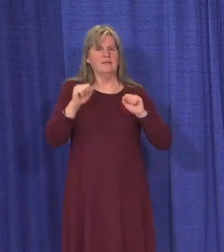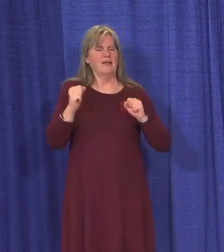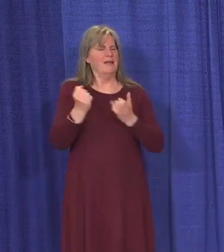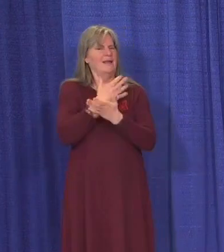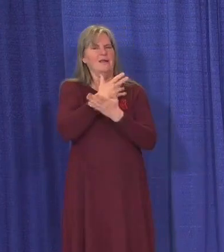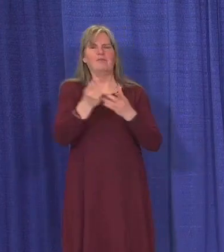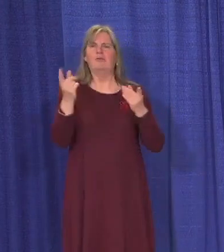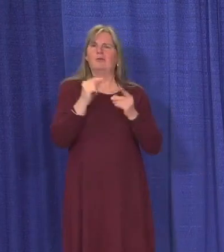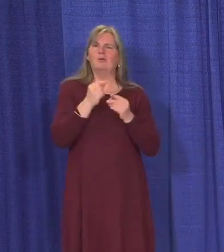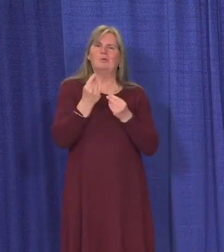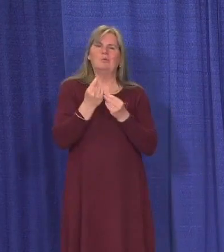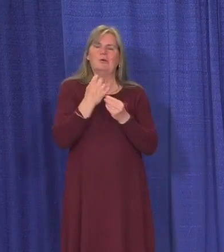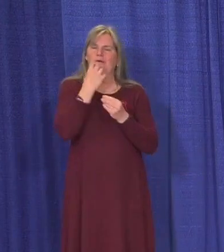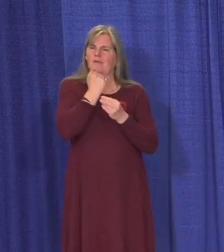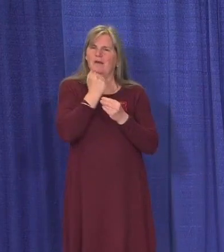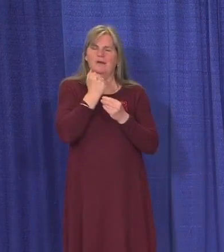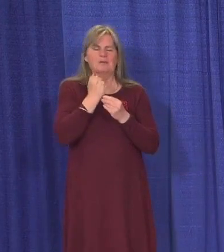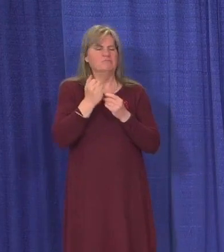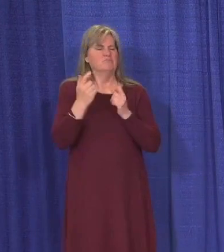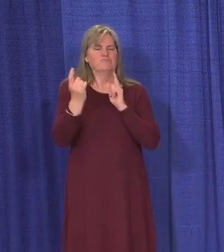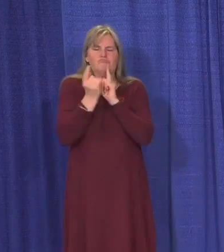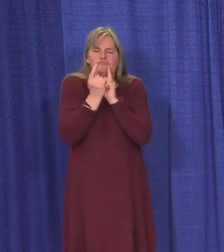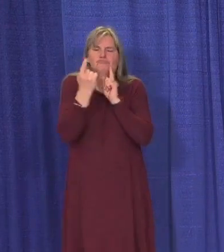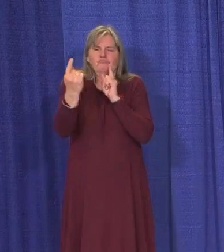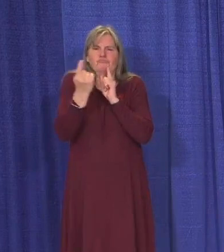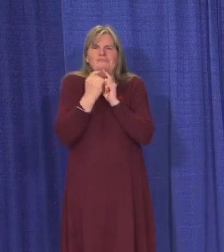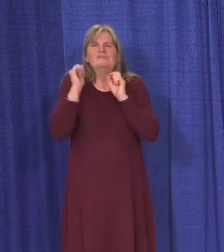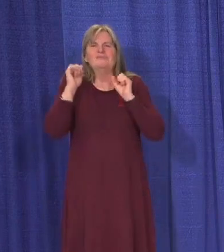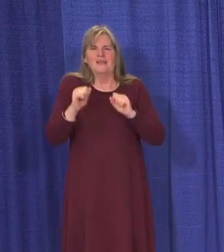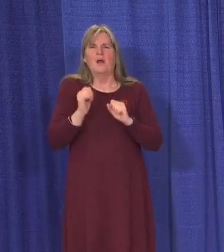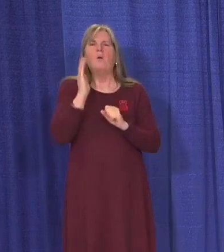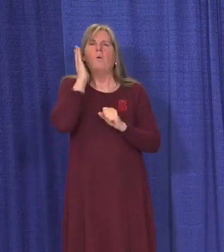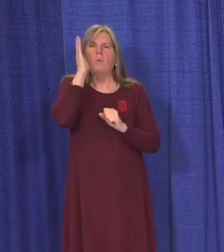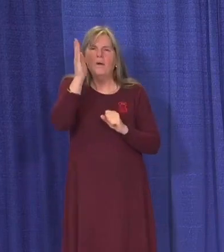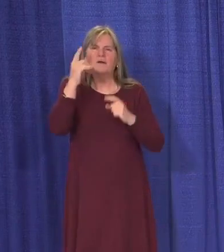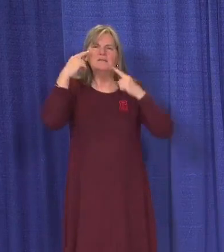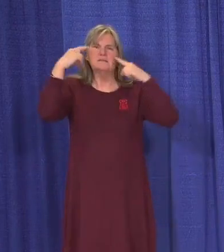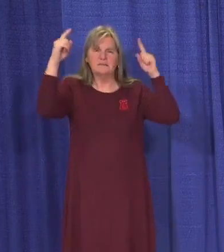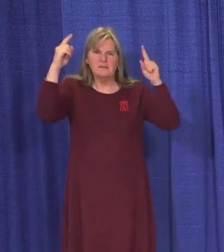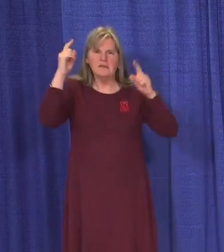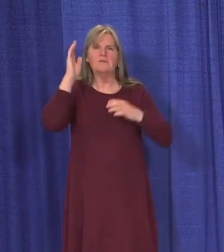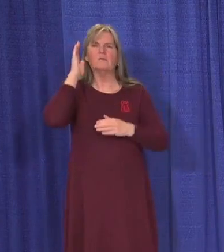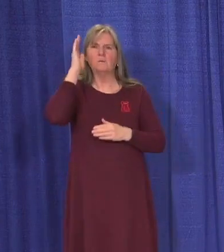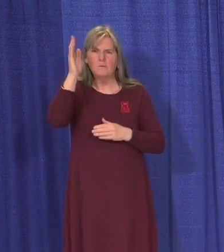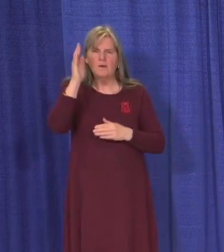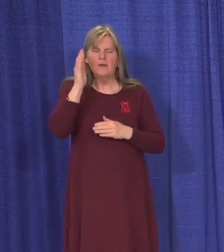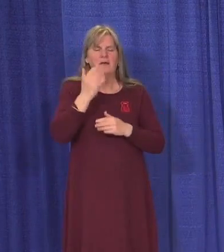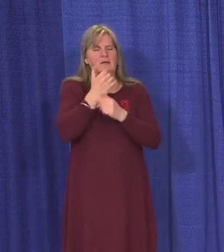travelling into the territory or when becoming a case. One year ago I said the